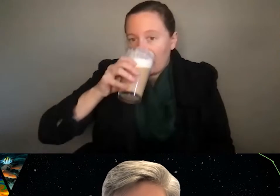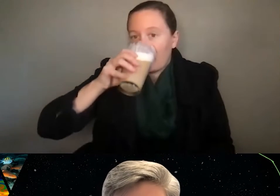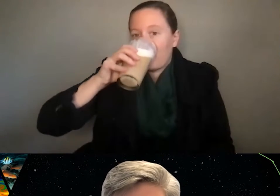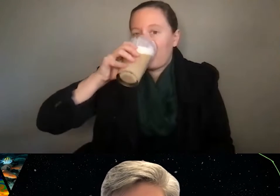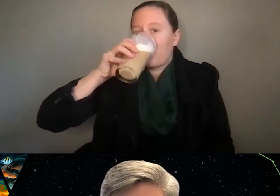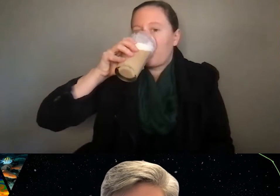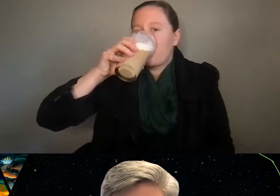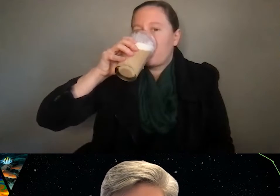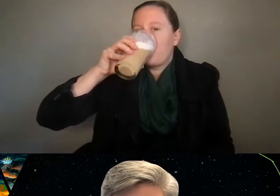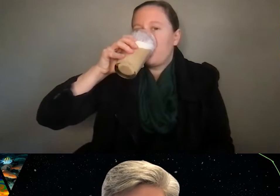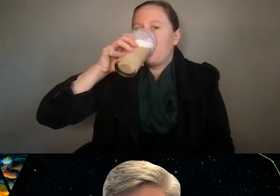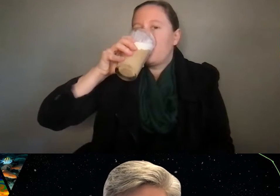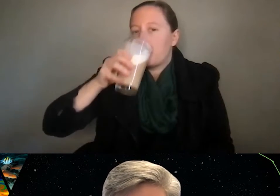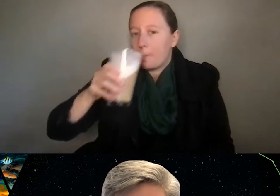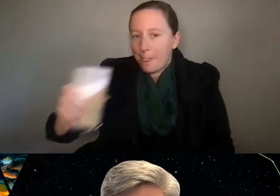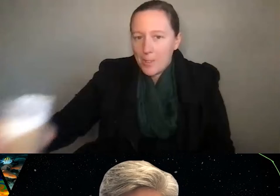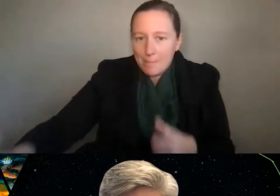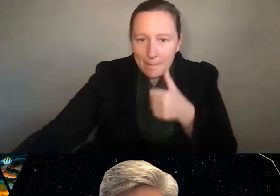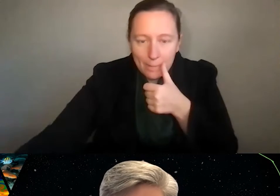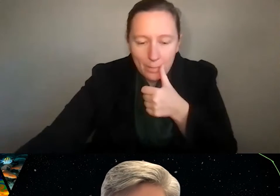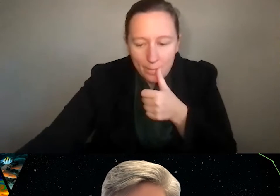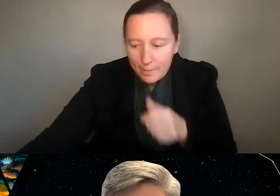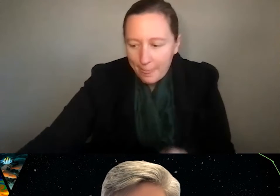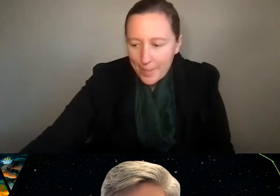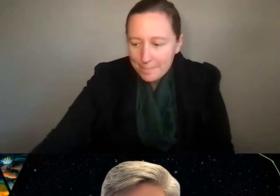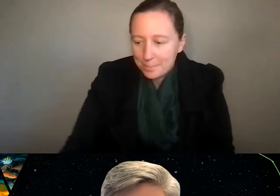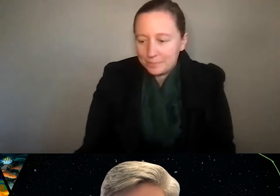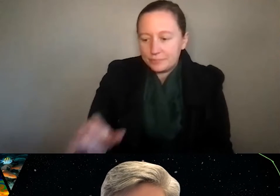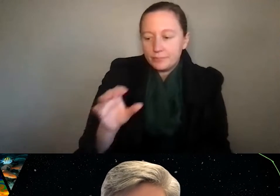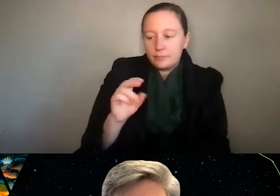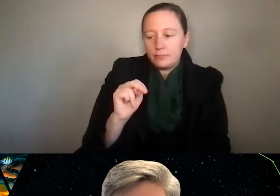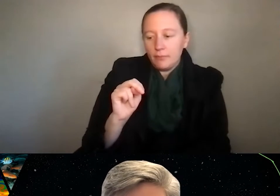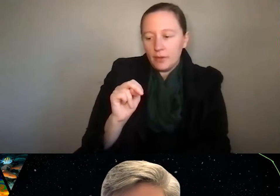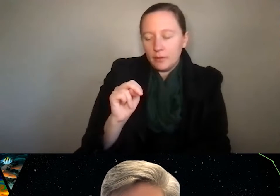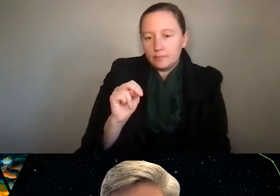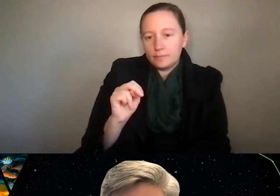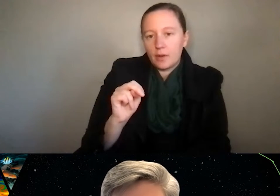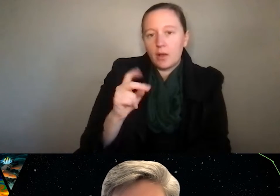is in the program solicitation,